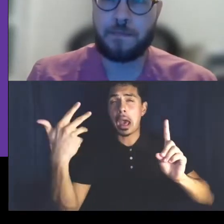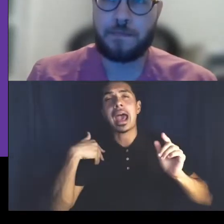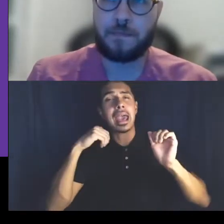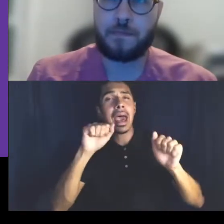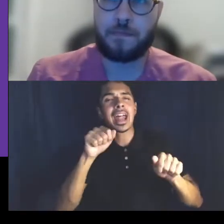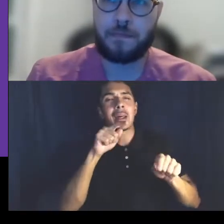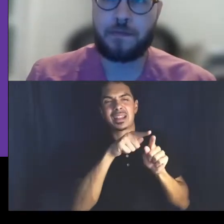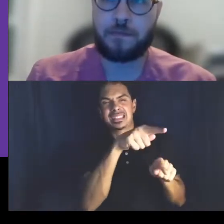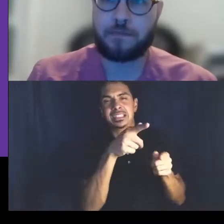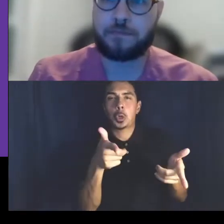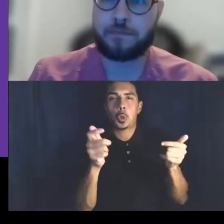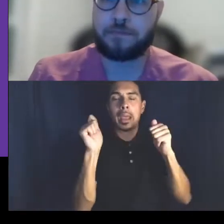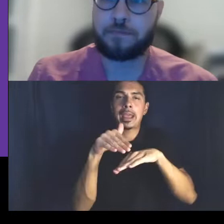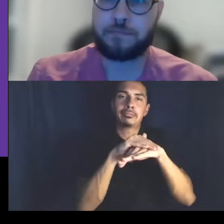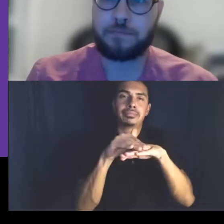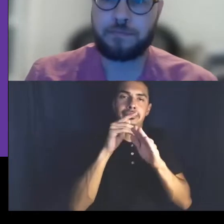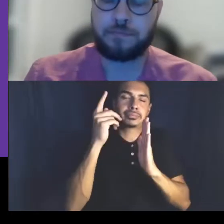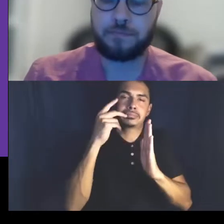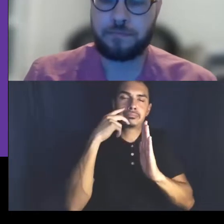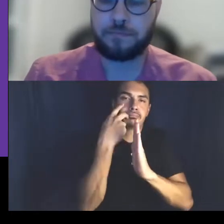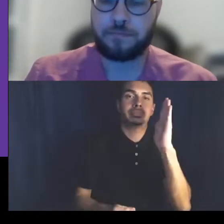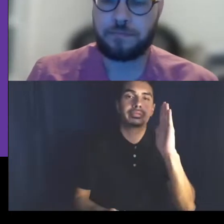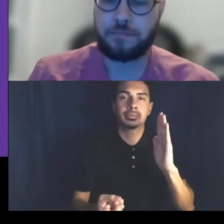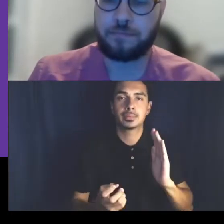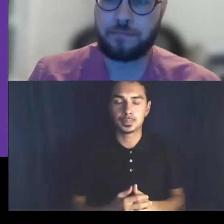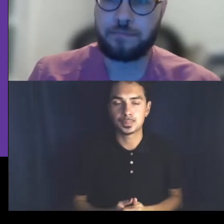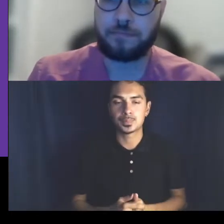to give you a really brief summary,